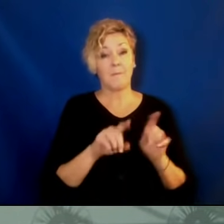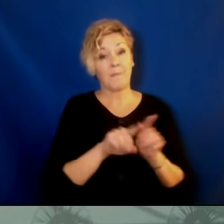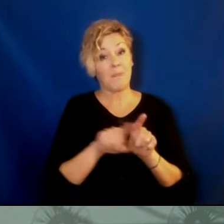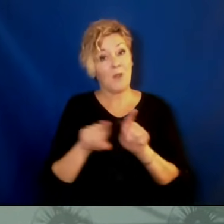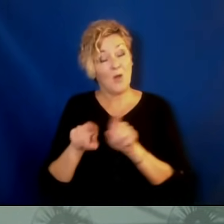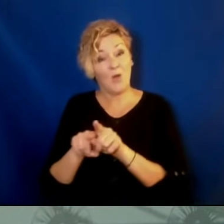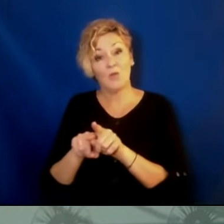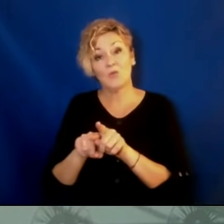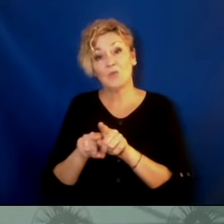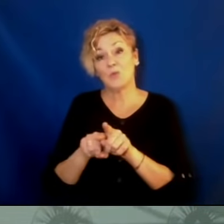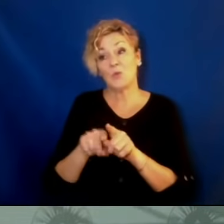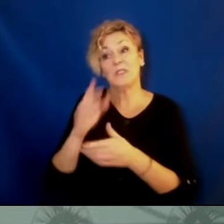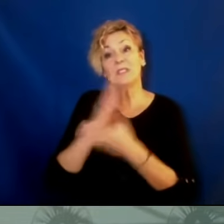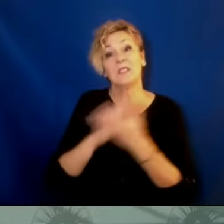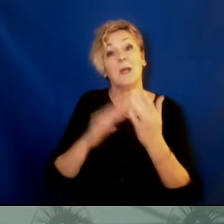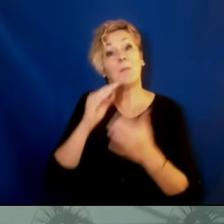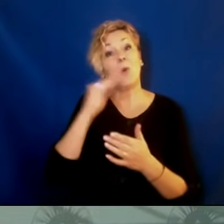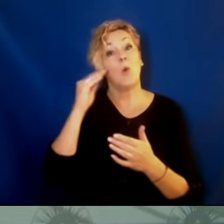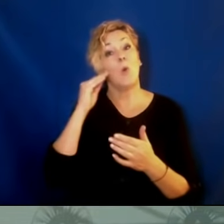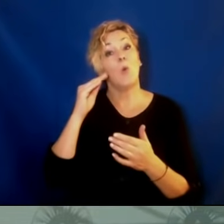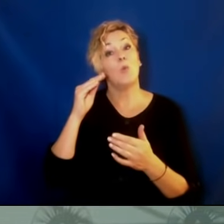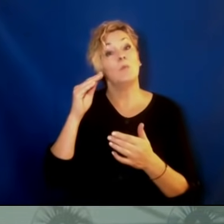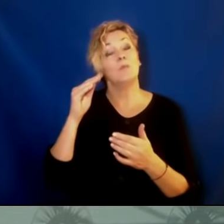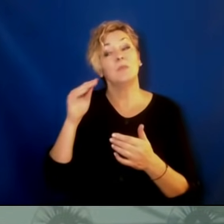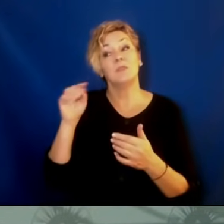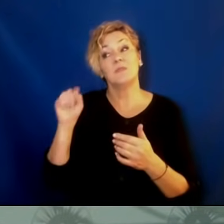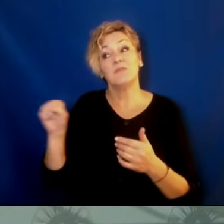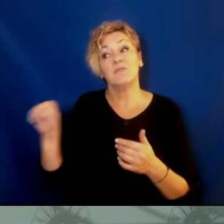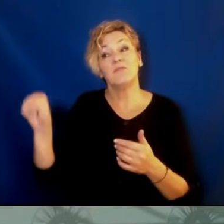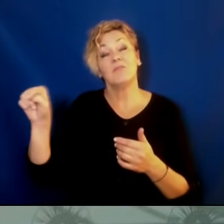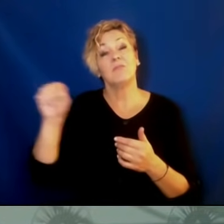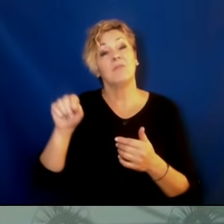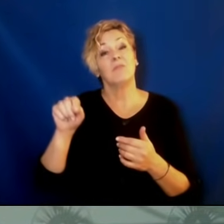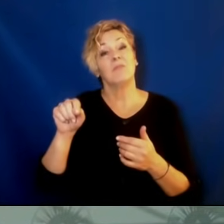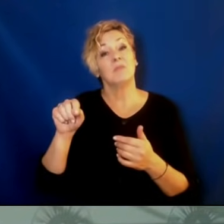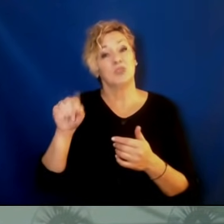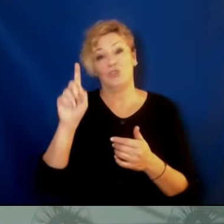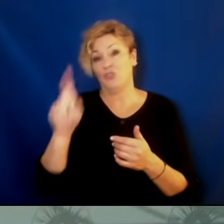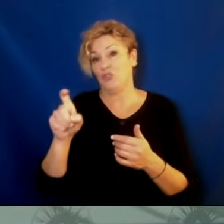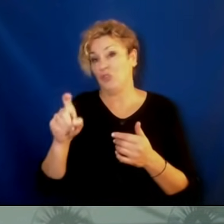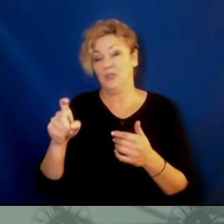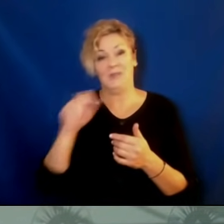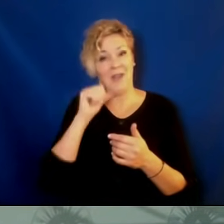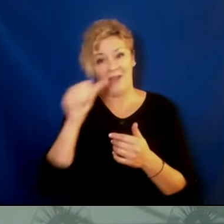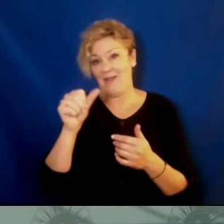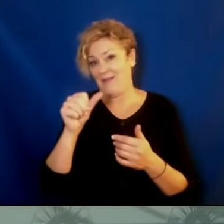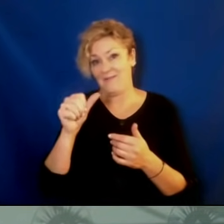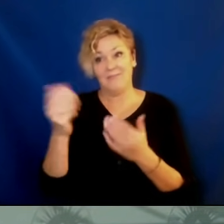that we will say it's can have to play and continue to play in ensuring that we monitor